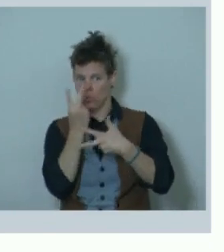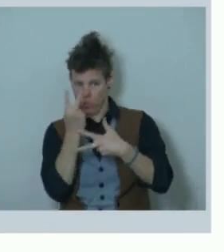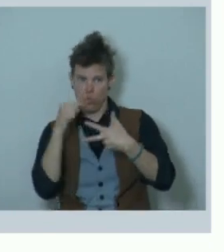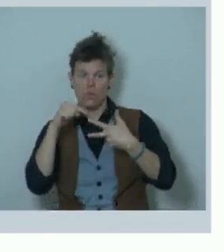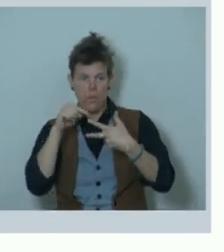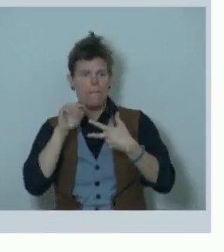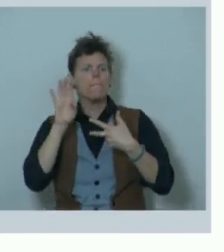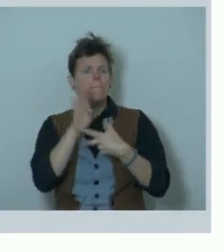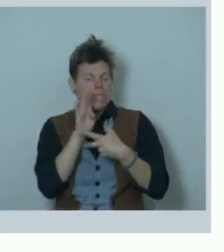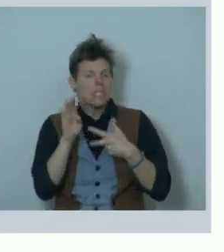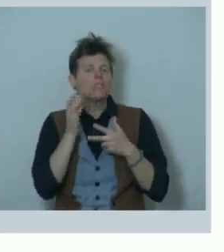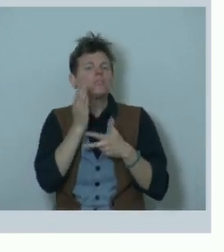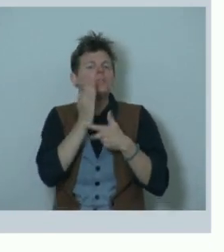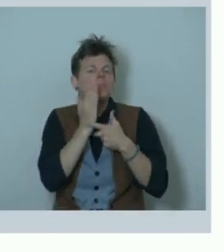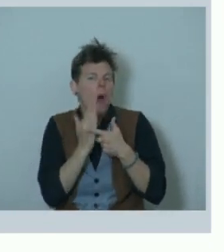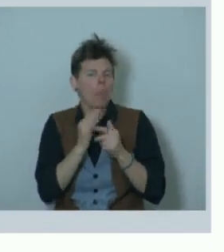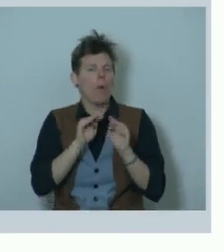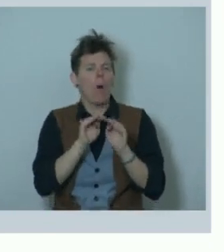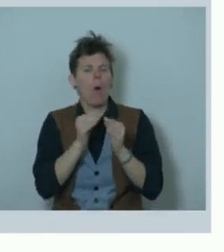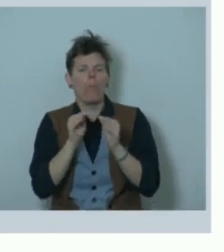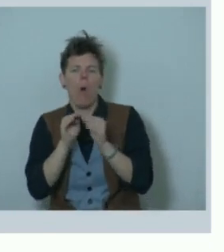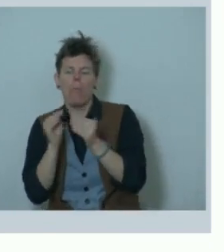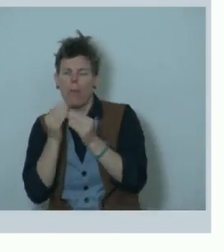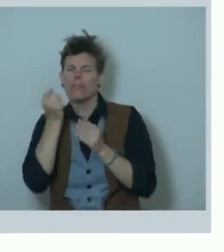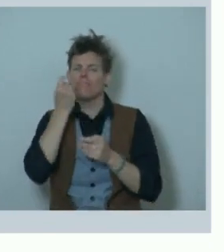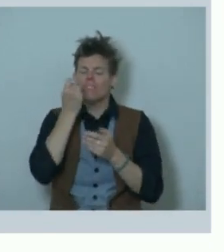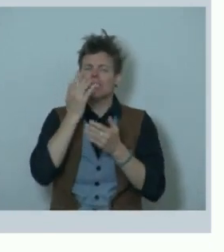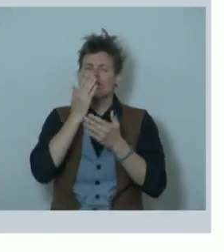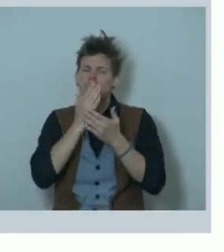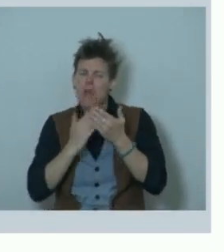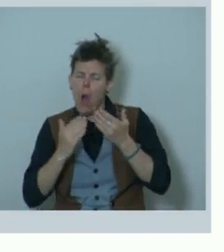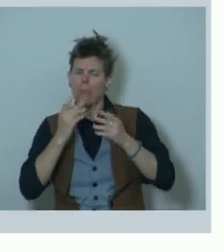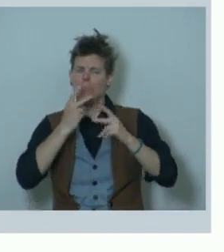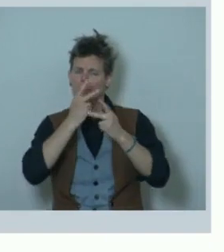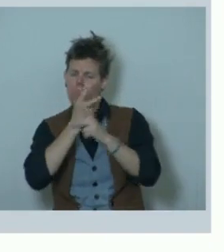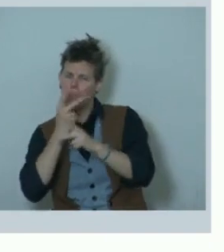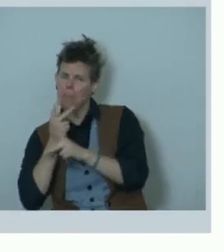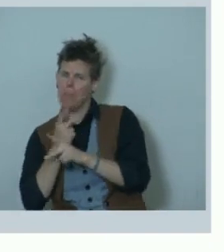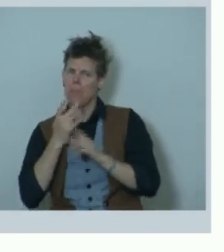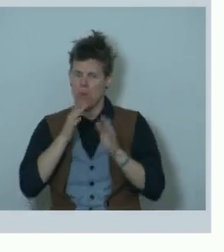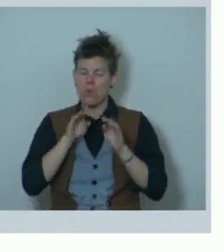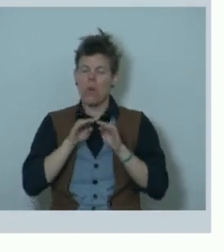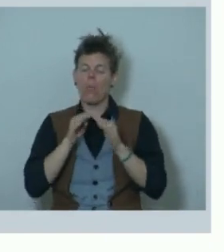PHASE TWO AND BEYOND, YOU CAN SEE YOU CAN ADD UP ADDITIONAL BUSINESSES.